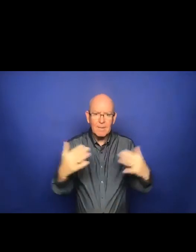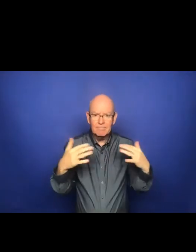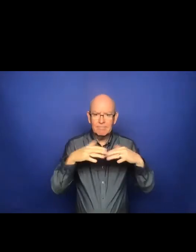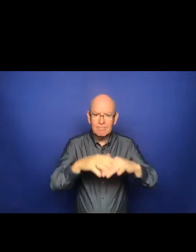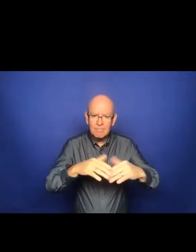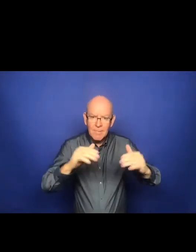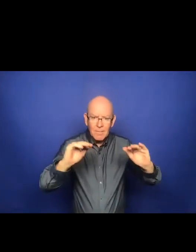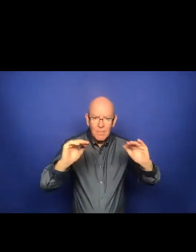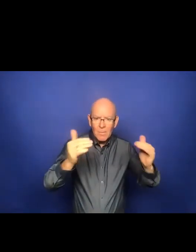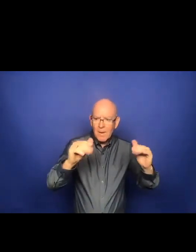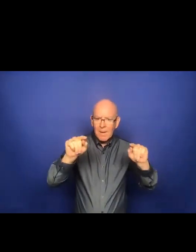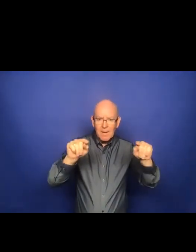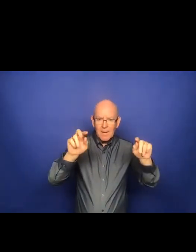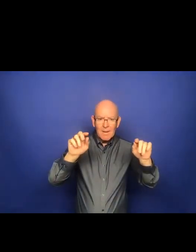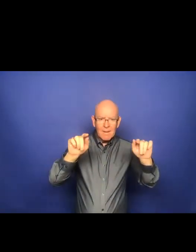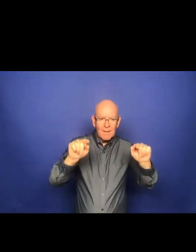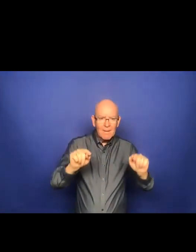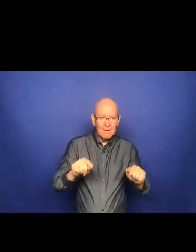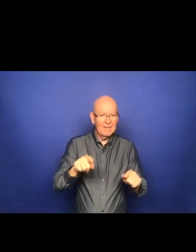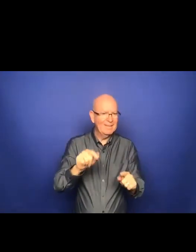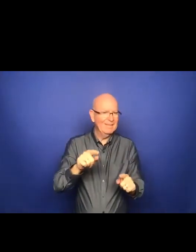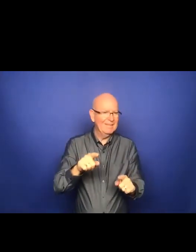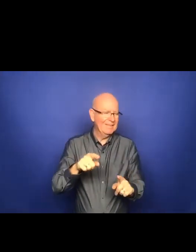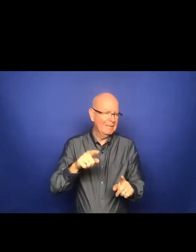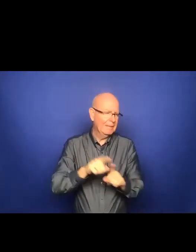policy makers, people with disabilities, and statisticians.